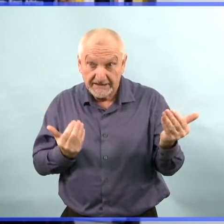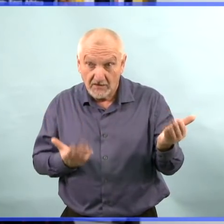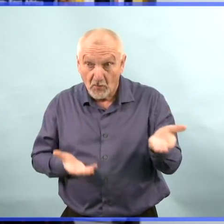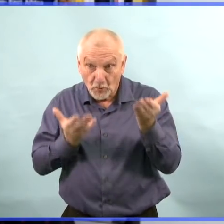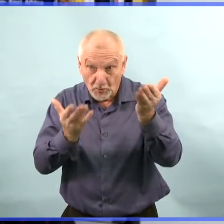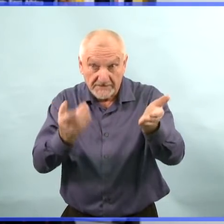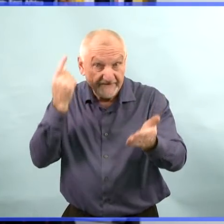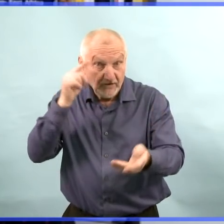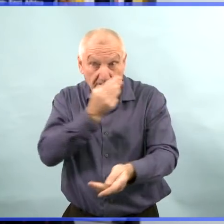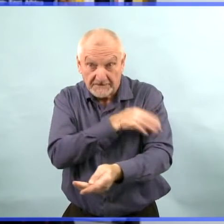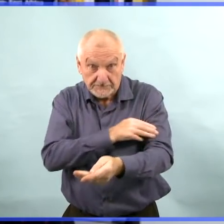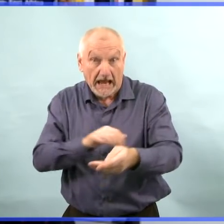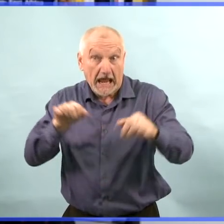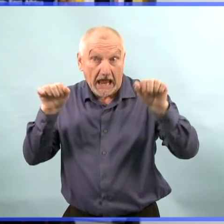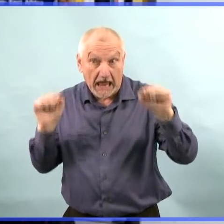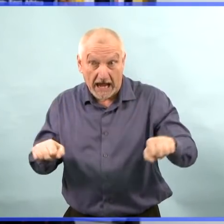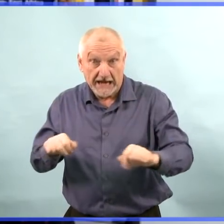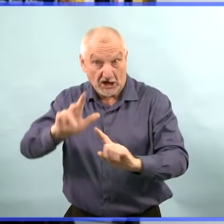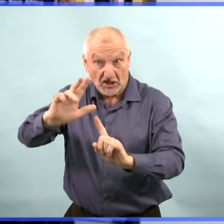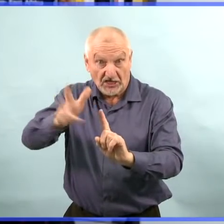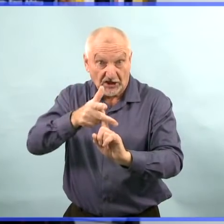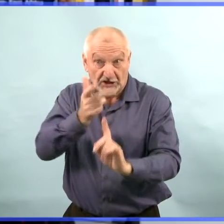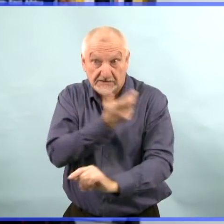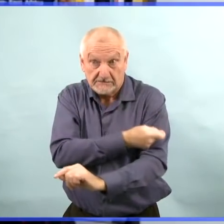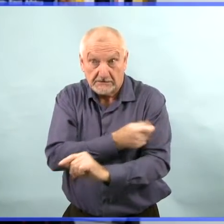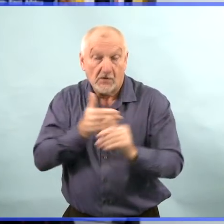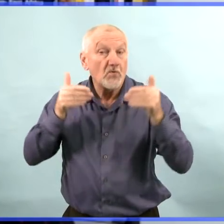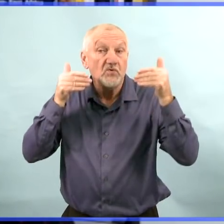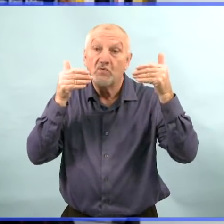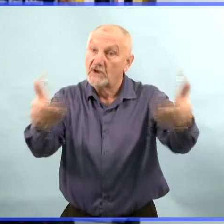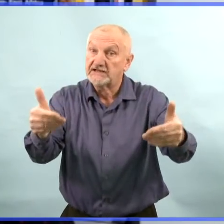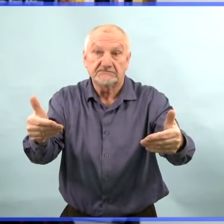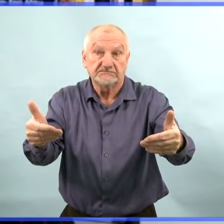after the second dose for all adults so that's age 18 and over